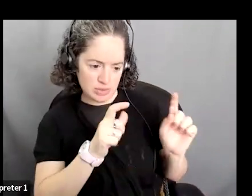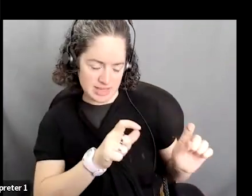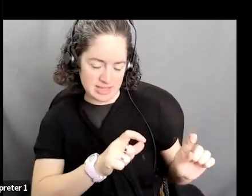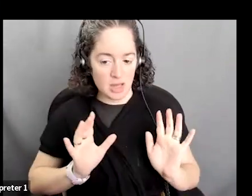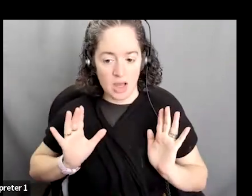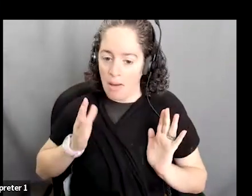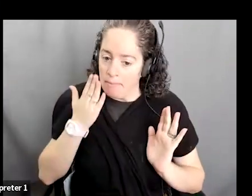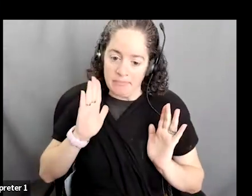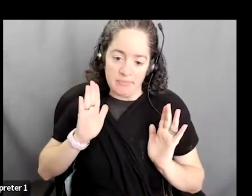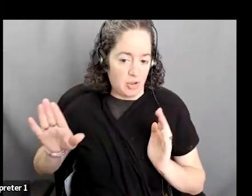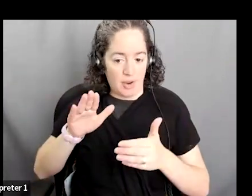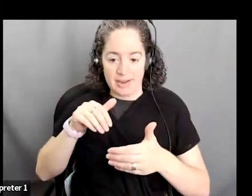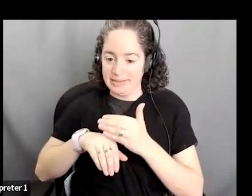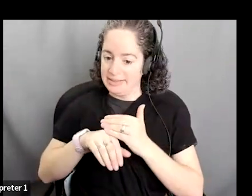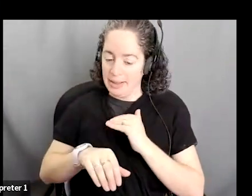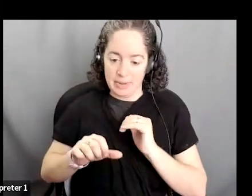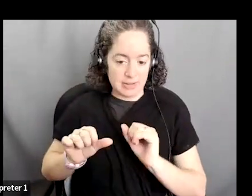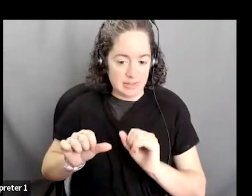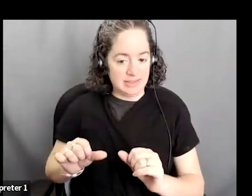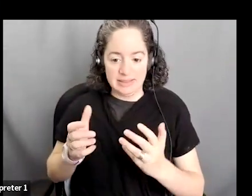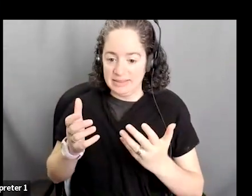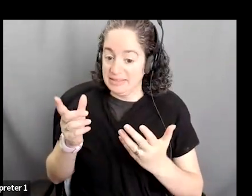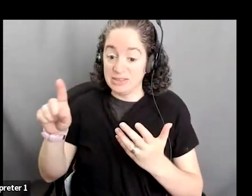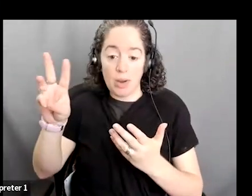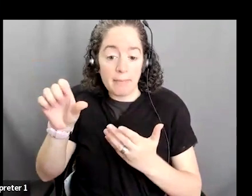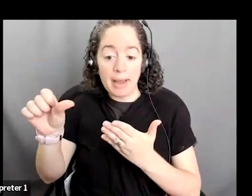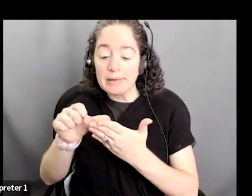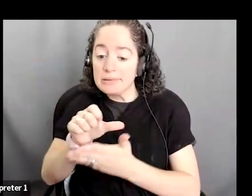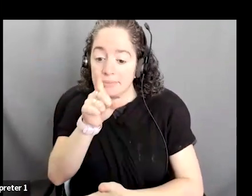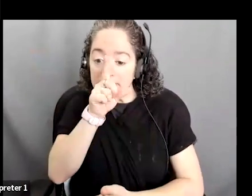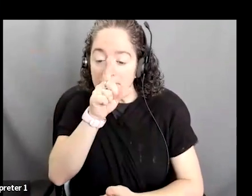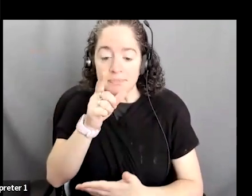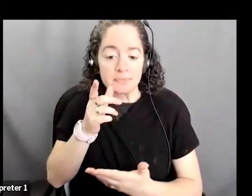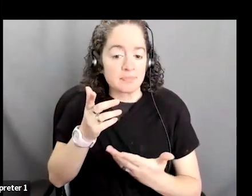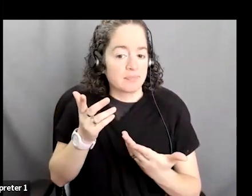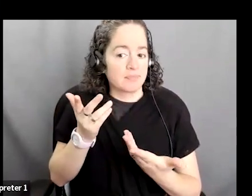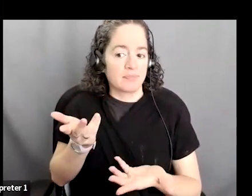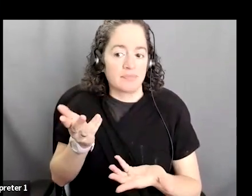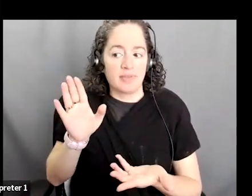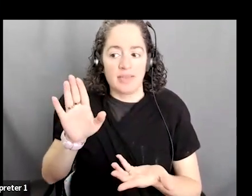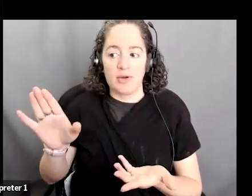They have no accessibility statement on their website. They have no accessibility information about their plugin